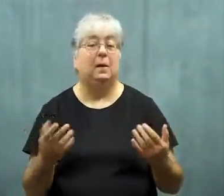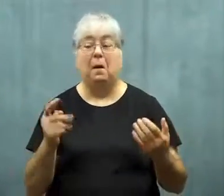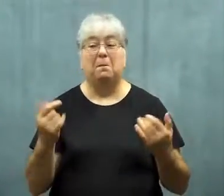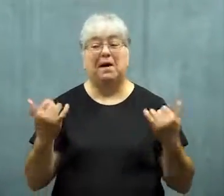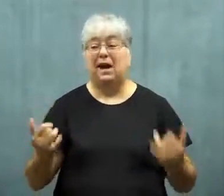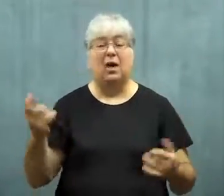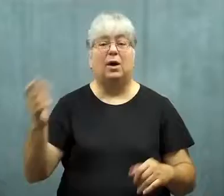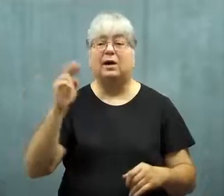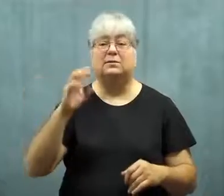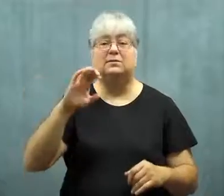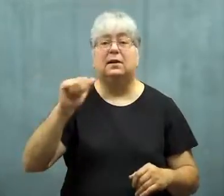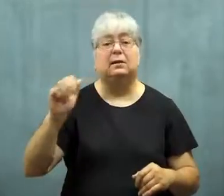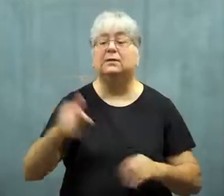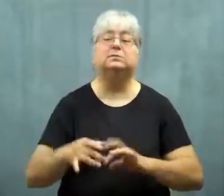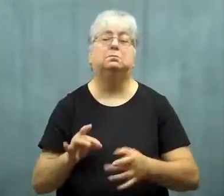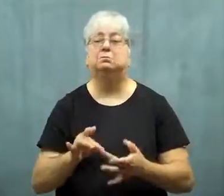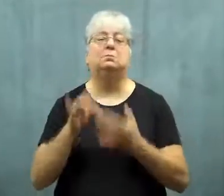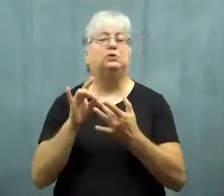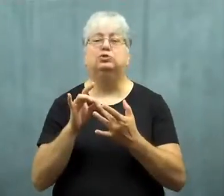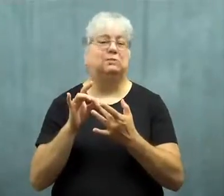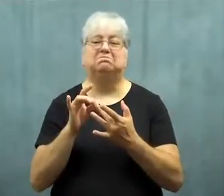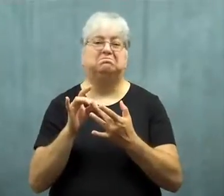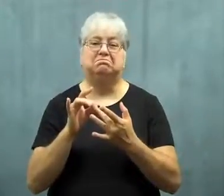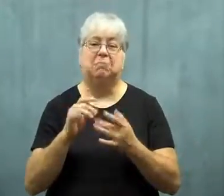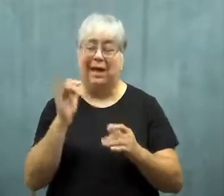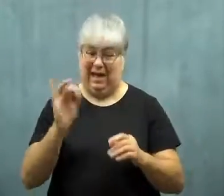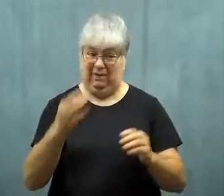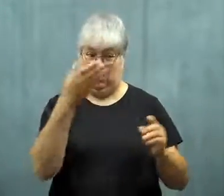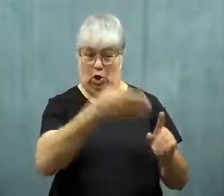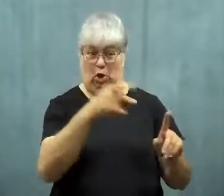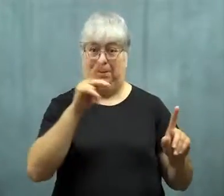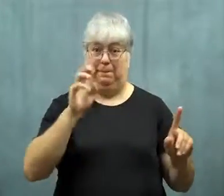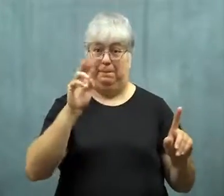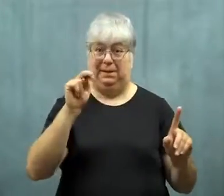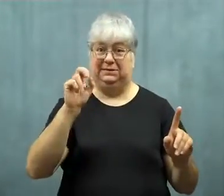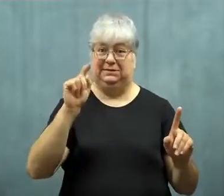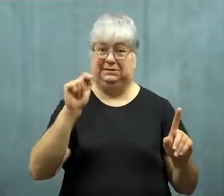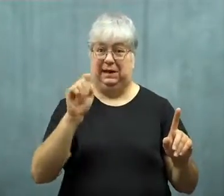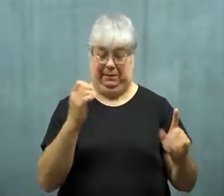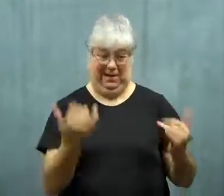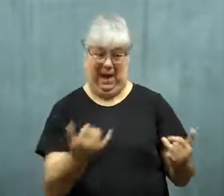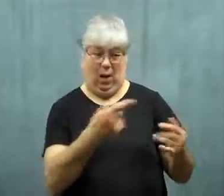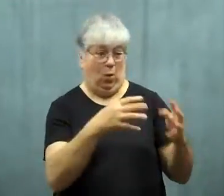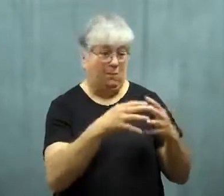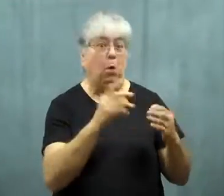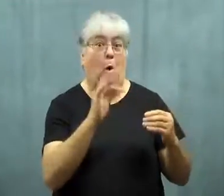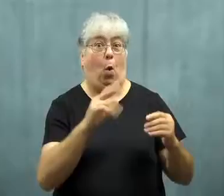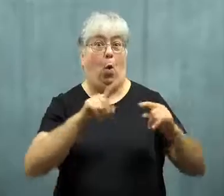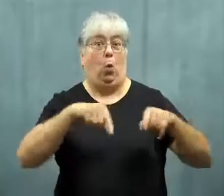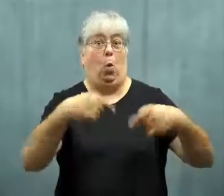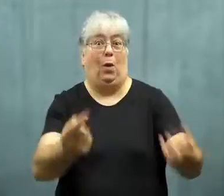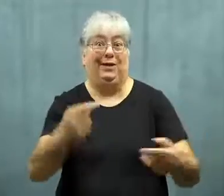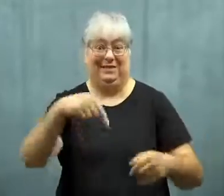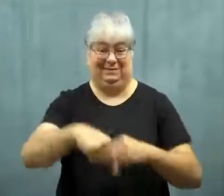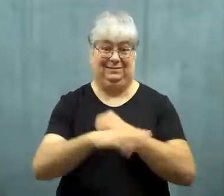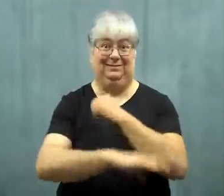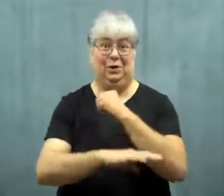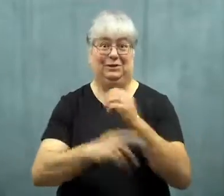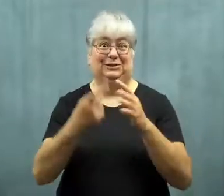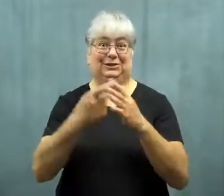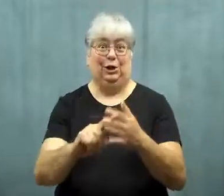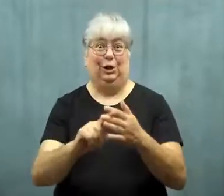The NCAA made a special exemption.